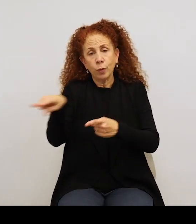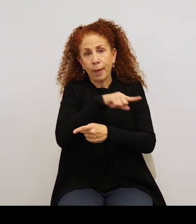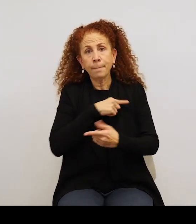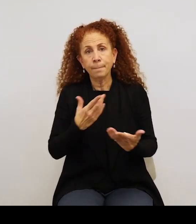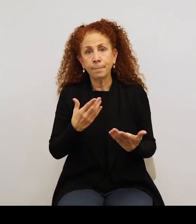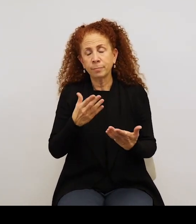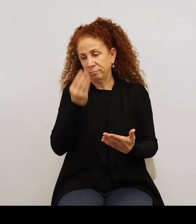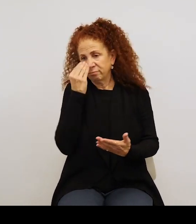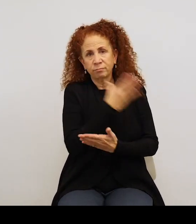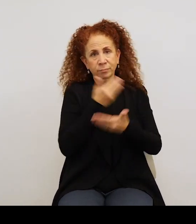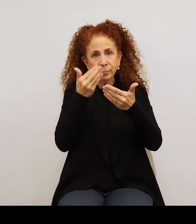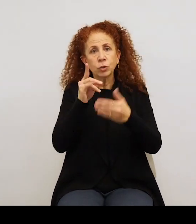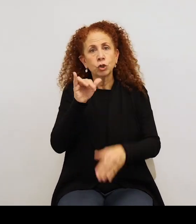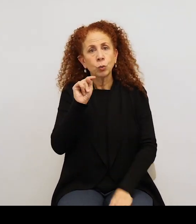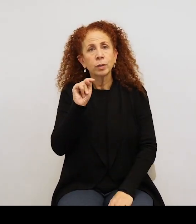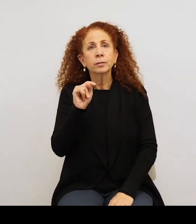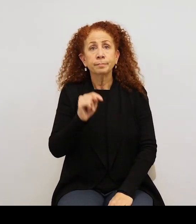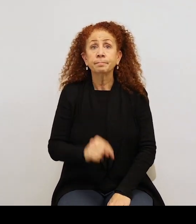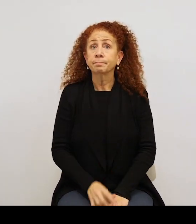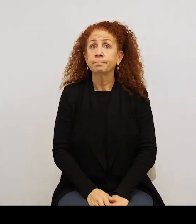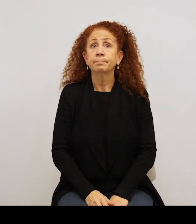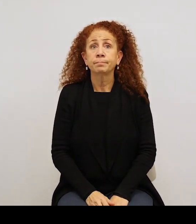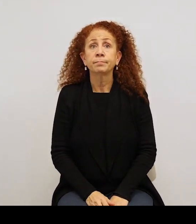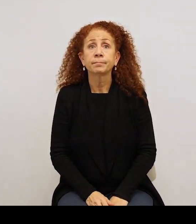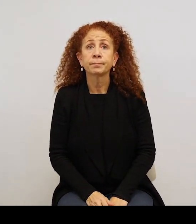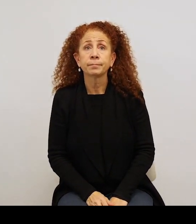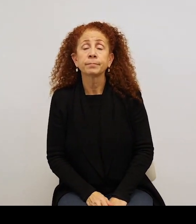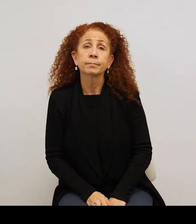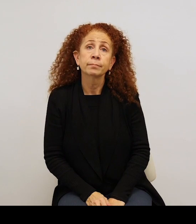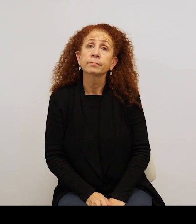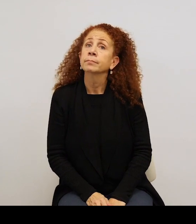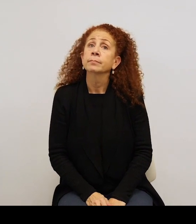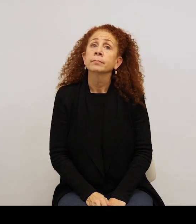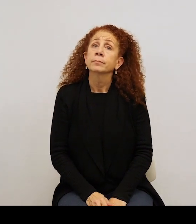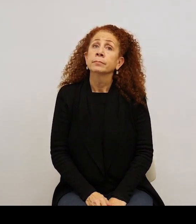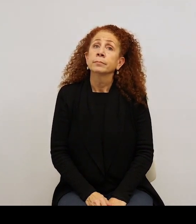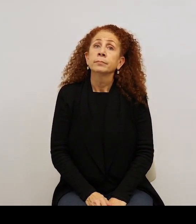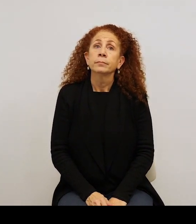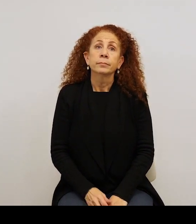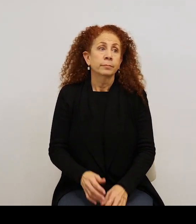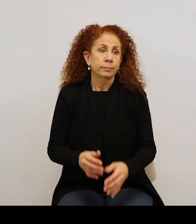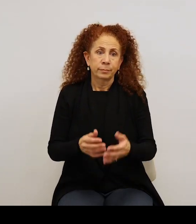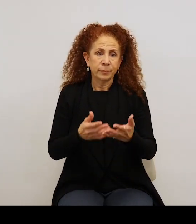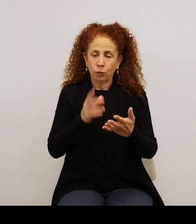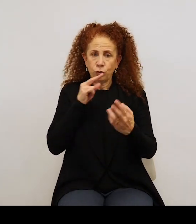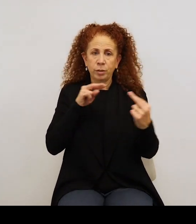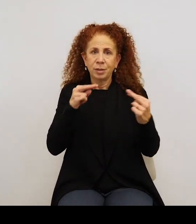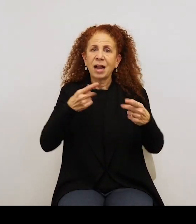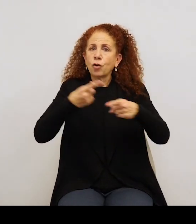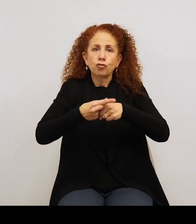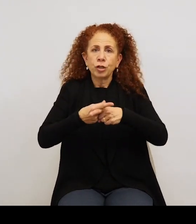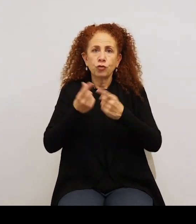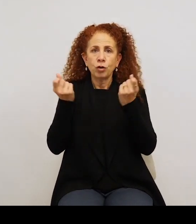So in that sense, that kind of depicts this contradictory understanding.